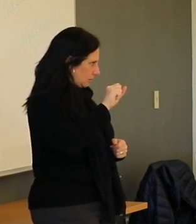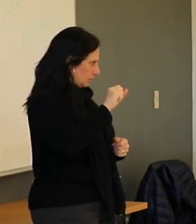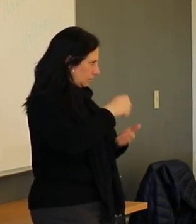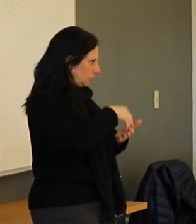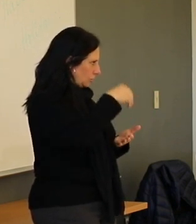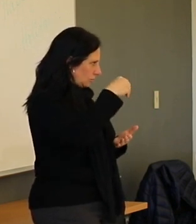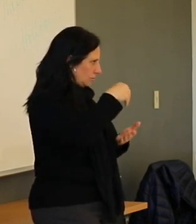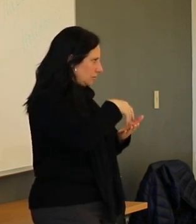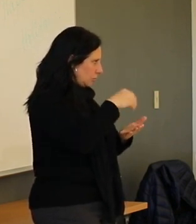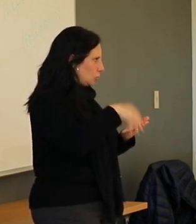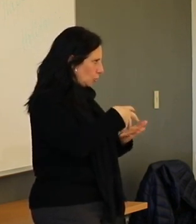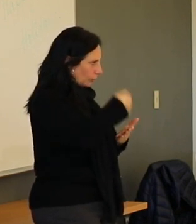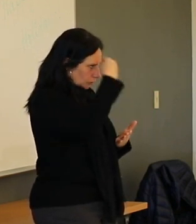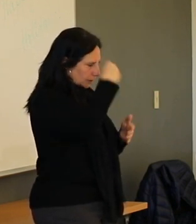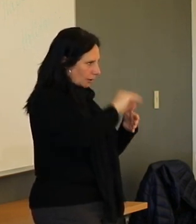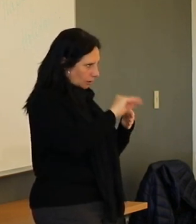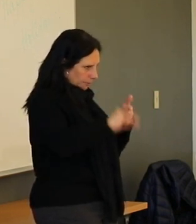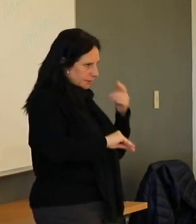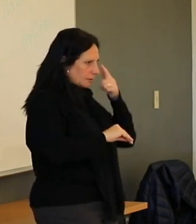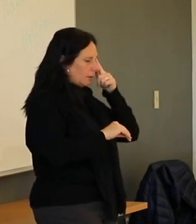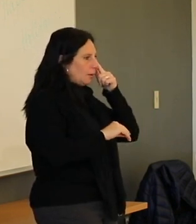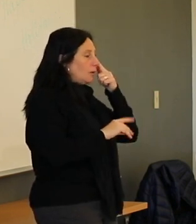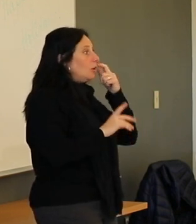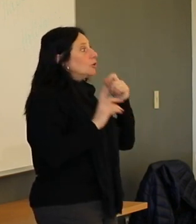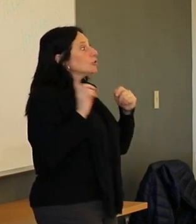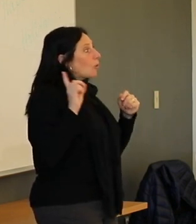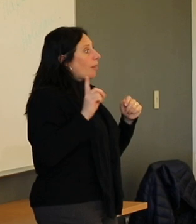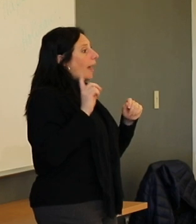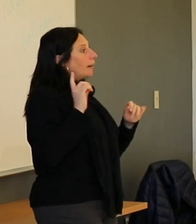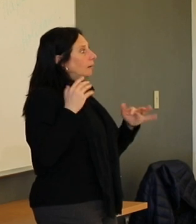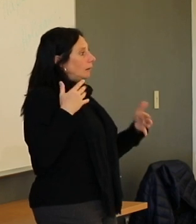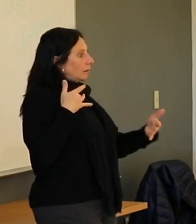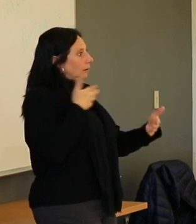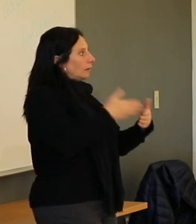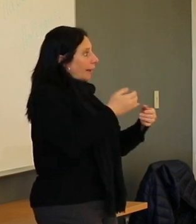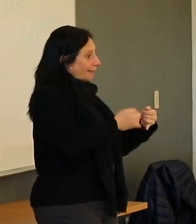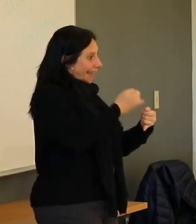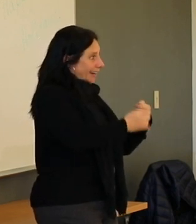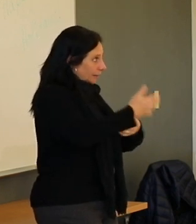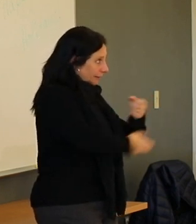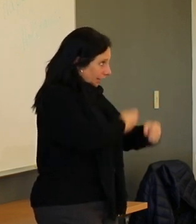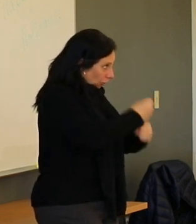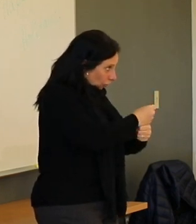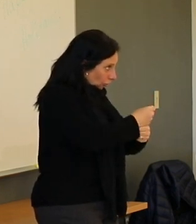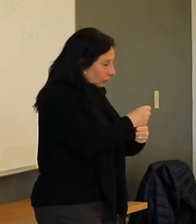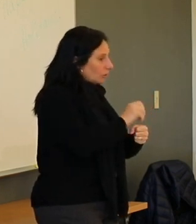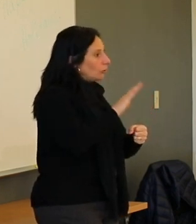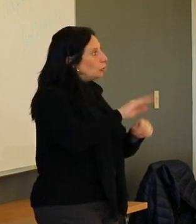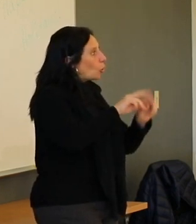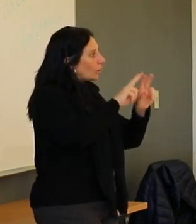So that then later on at the end of the year, you can take your assessment results and start entering them in here.